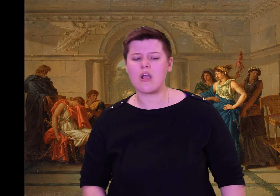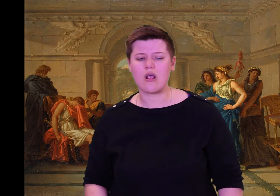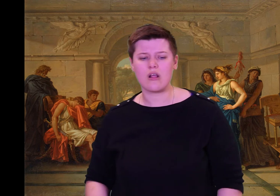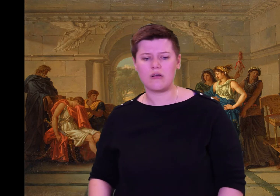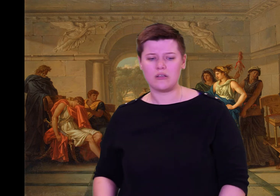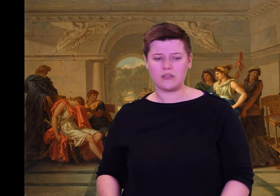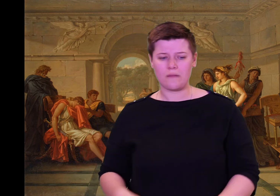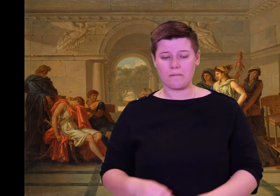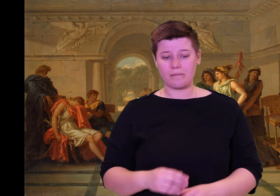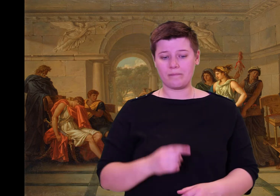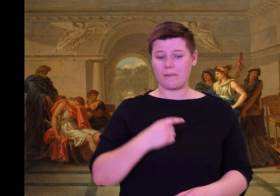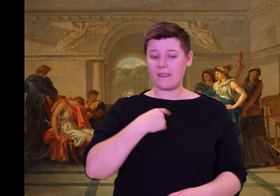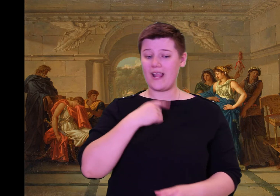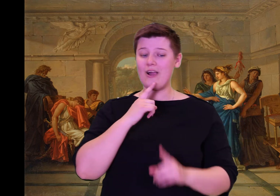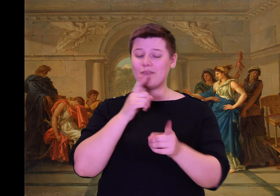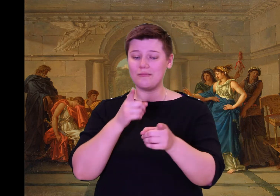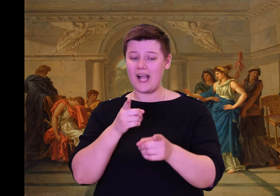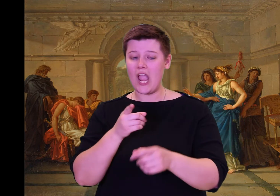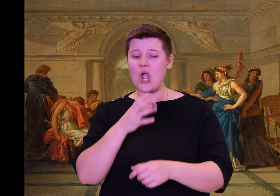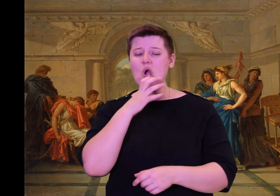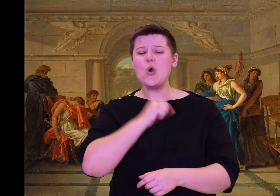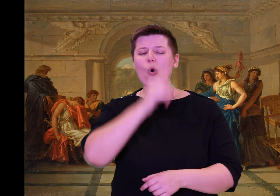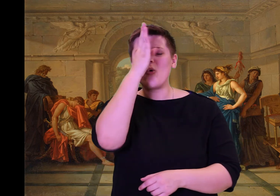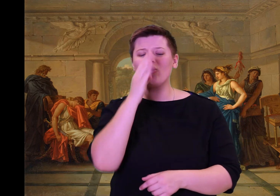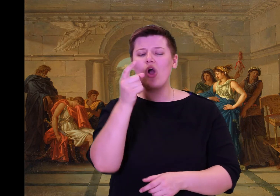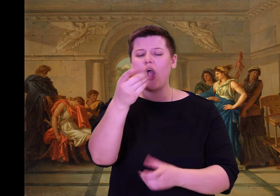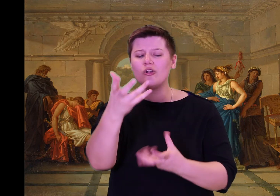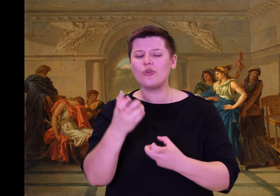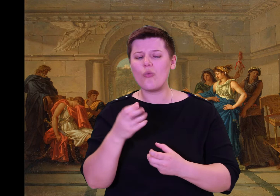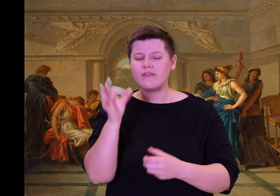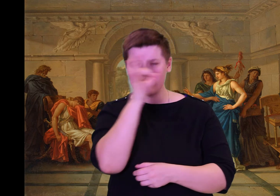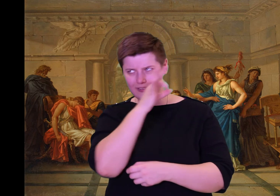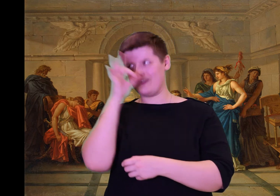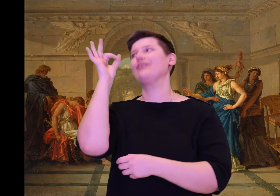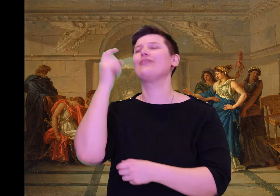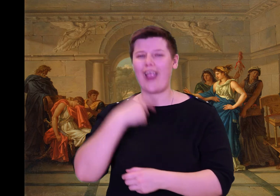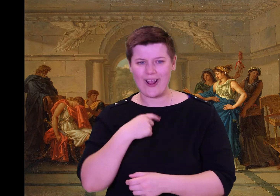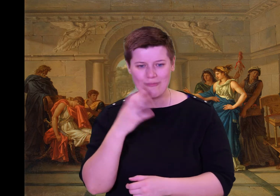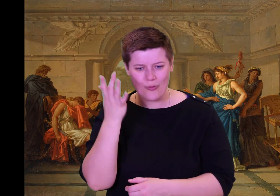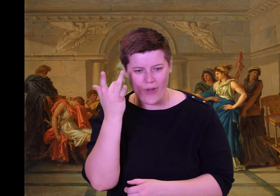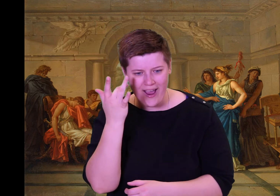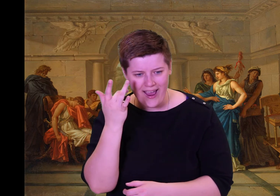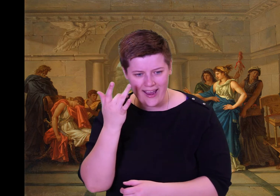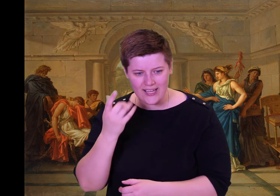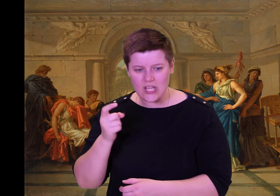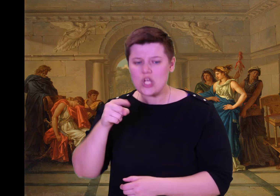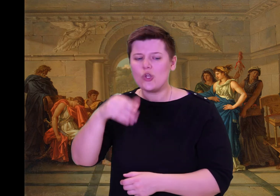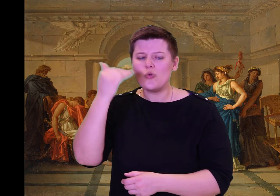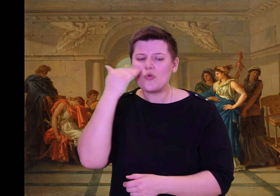sorcerer grew tired, and then he asked me, 'Son of Atreus! What god devised this plan